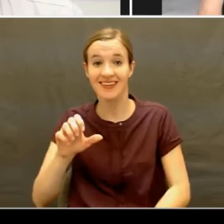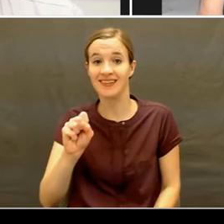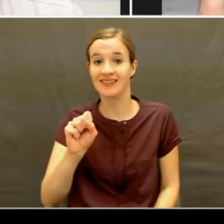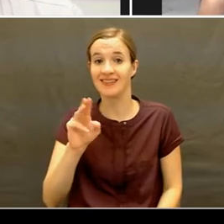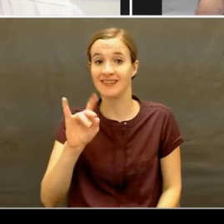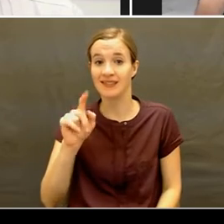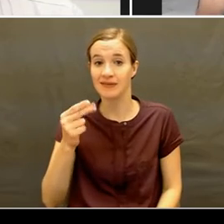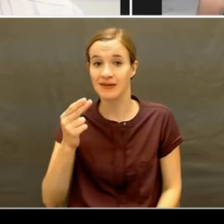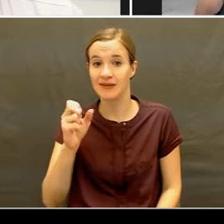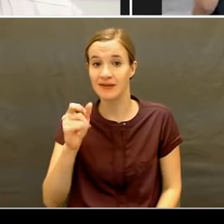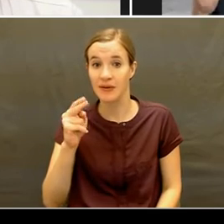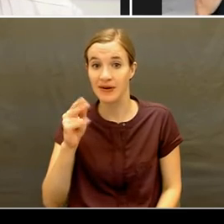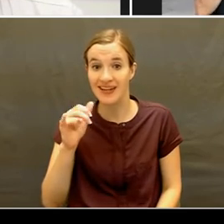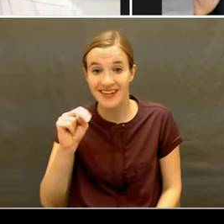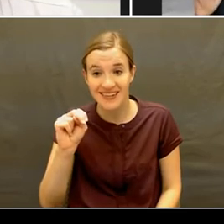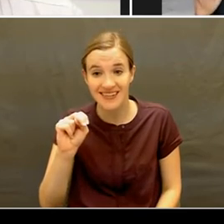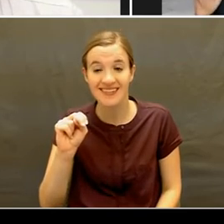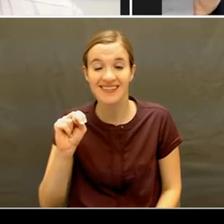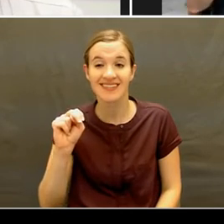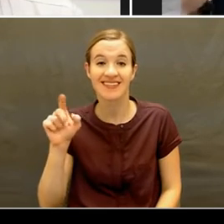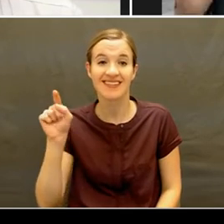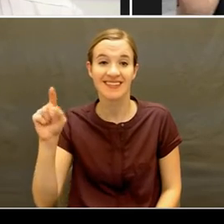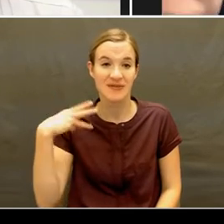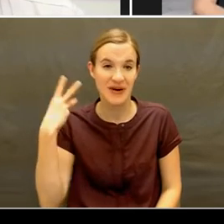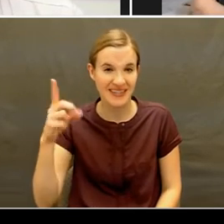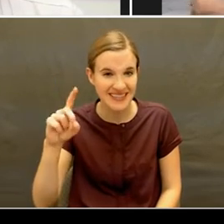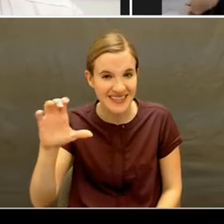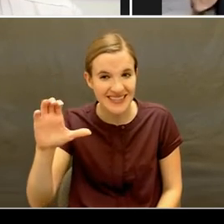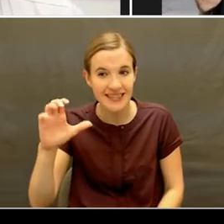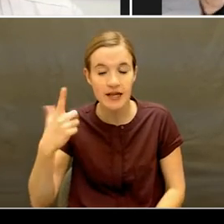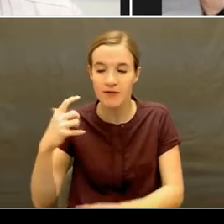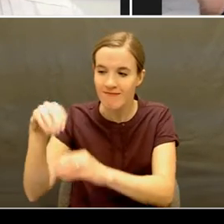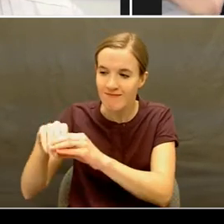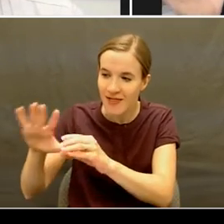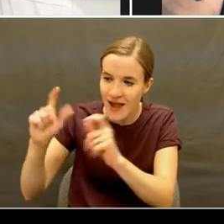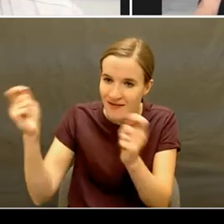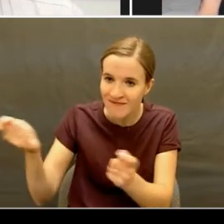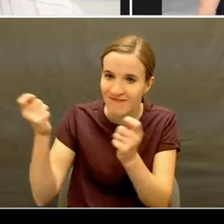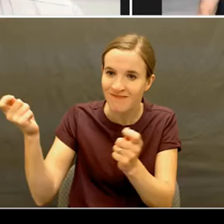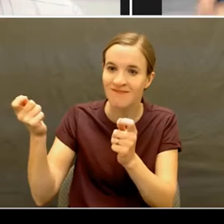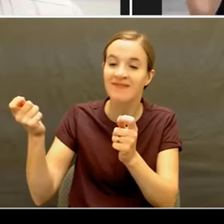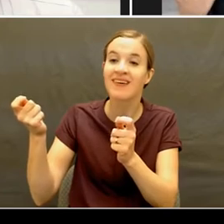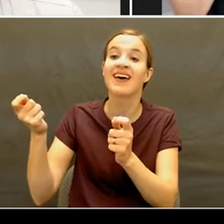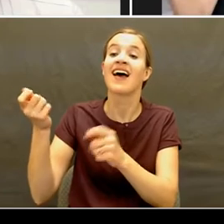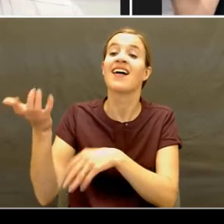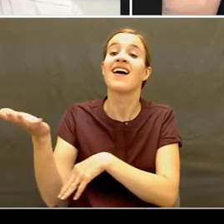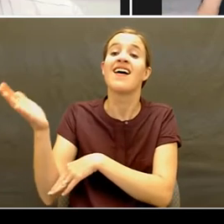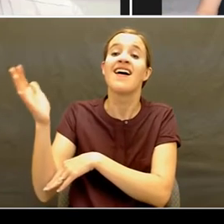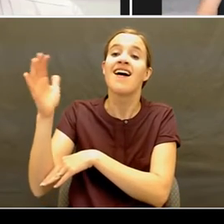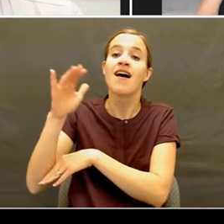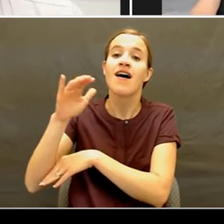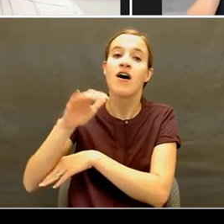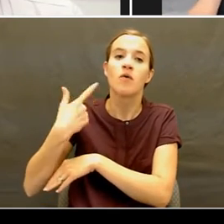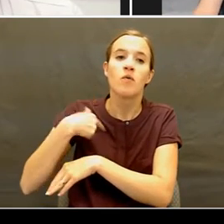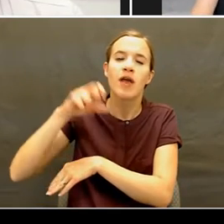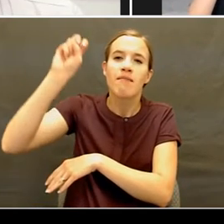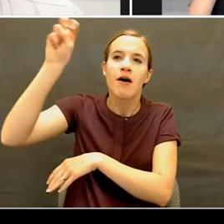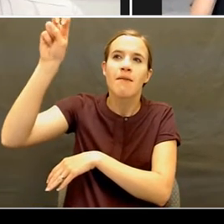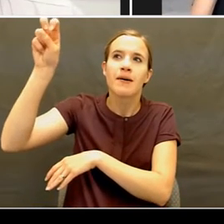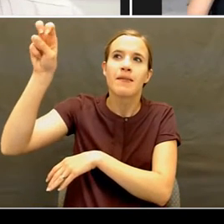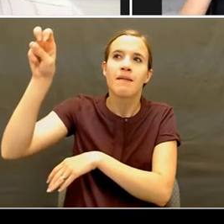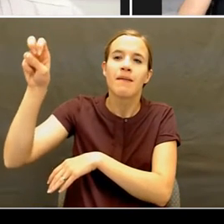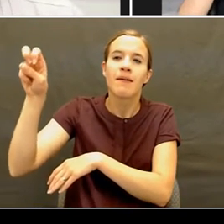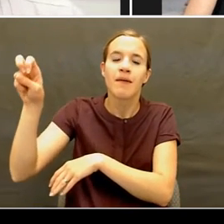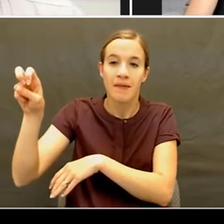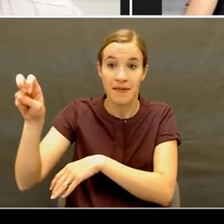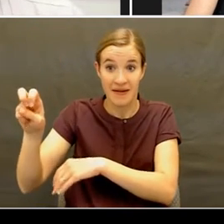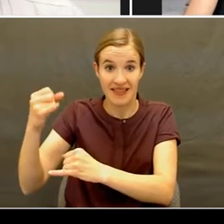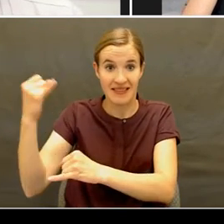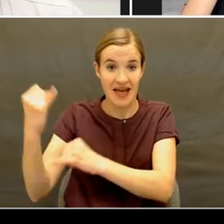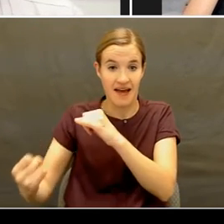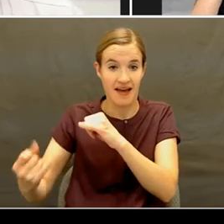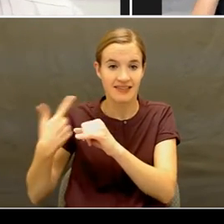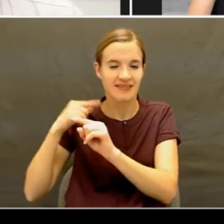had a, you know, their their ADA celebration. And then that evening, we hit the Kennedy Center for